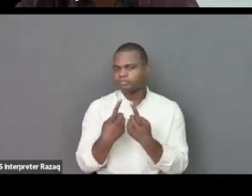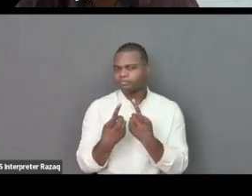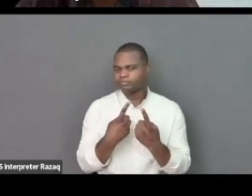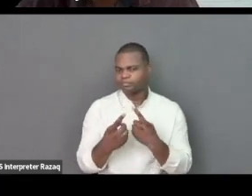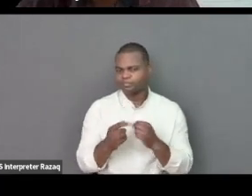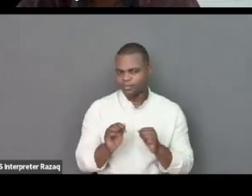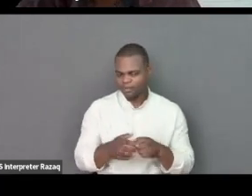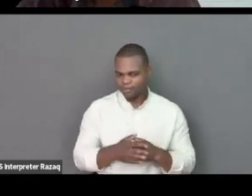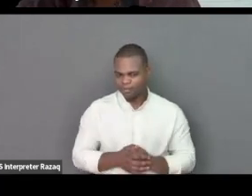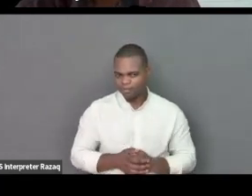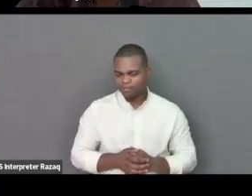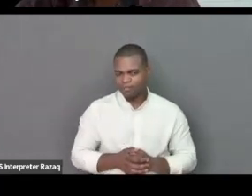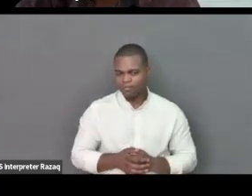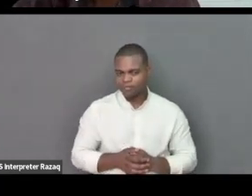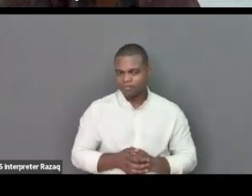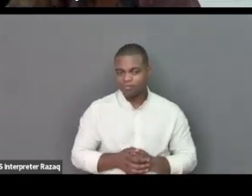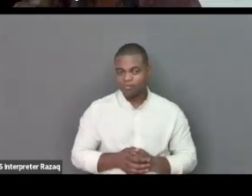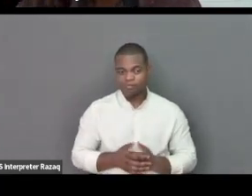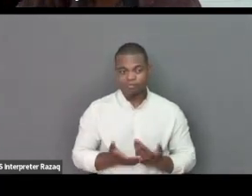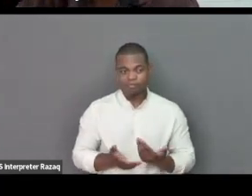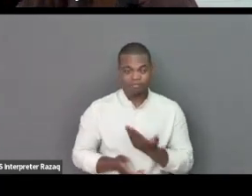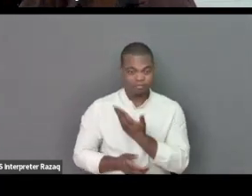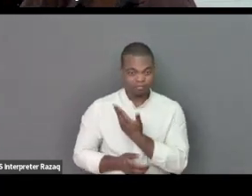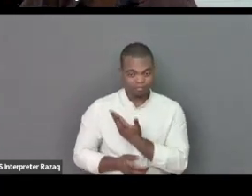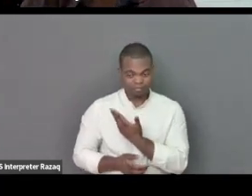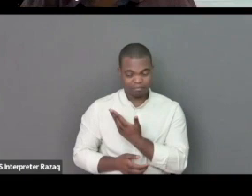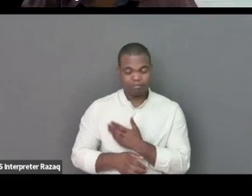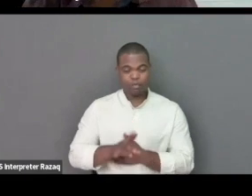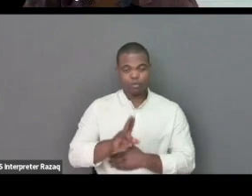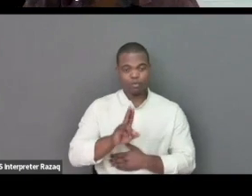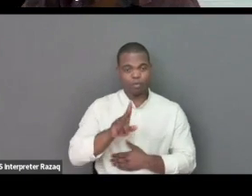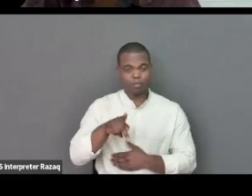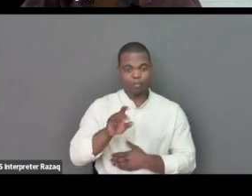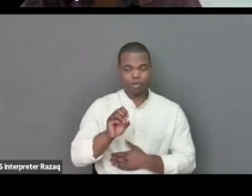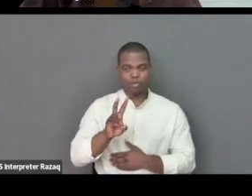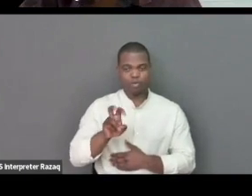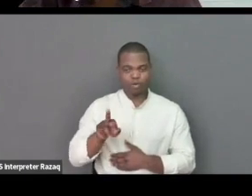a European project and Erasmus-funded